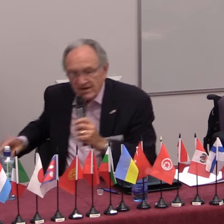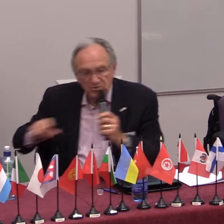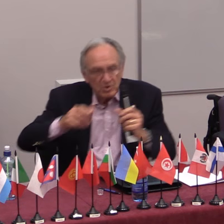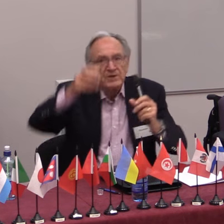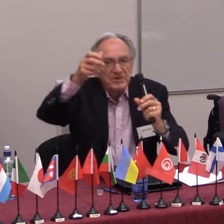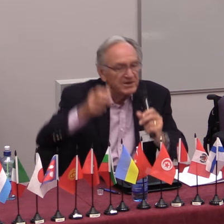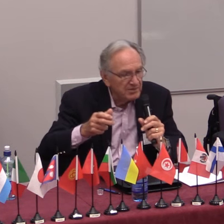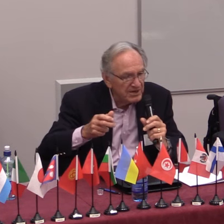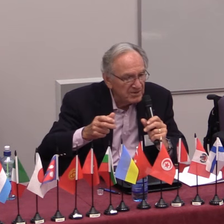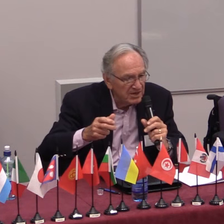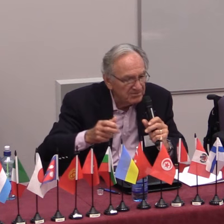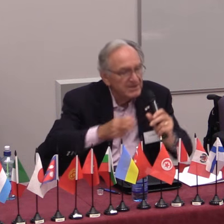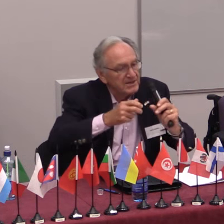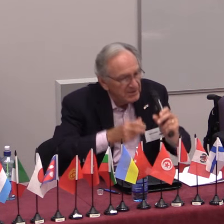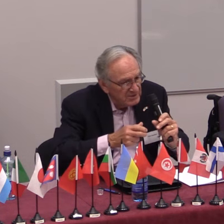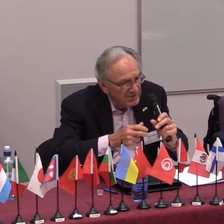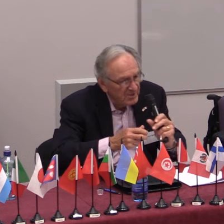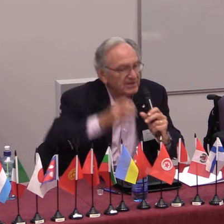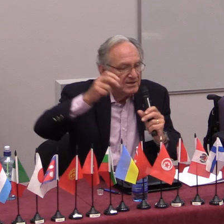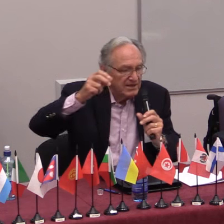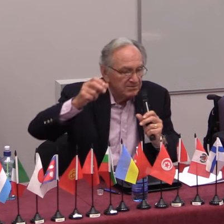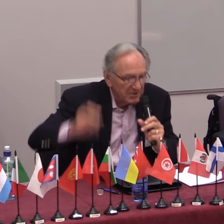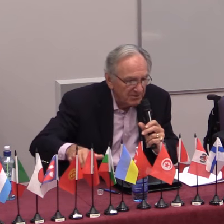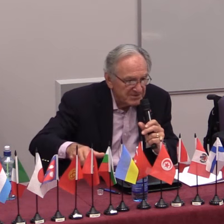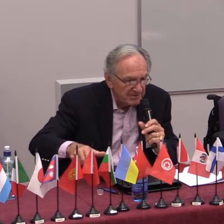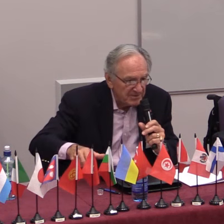can roll up there, get a paper cup, get a drink of water and put it in the waste paper